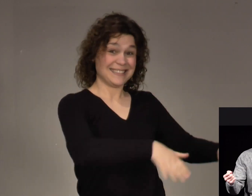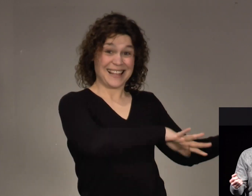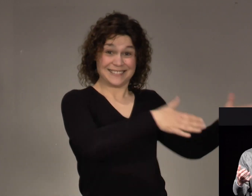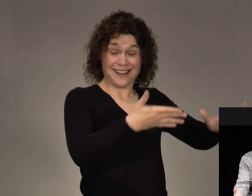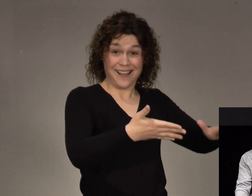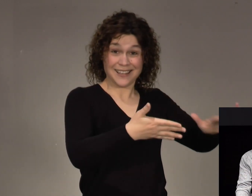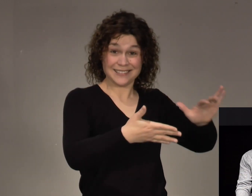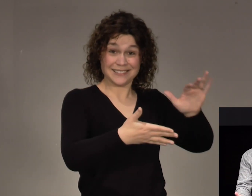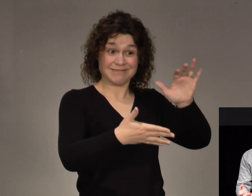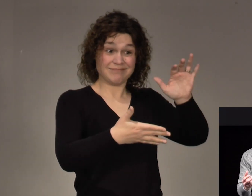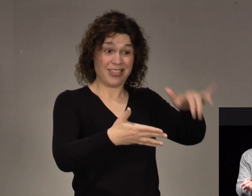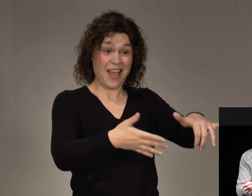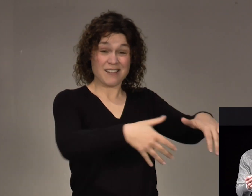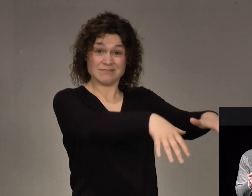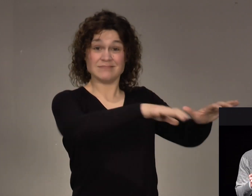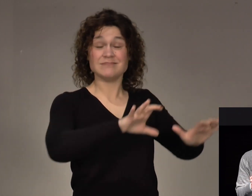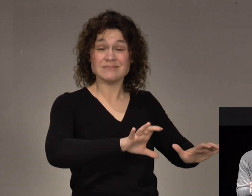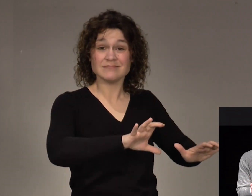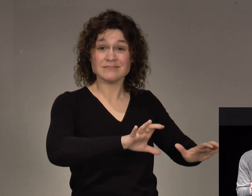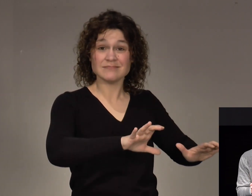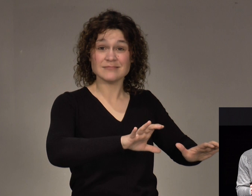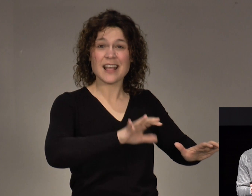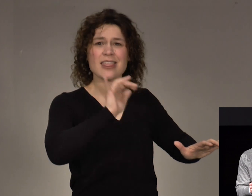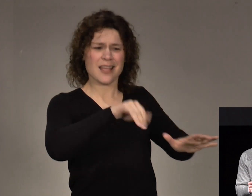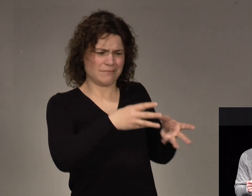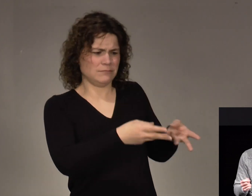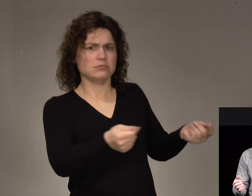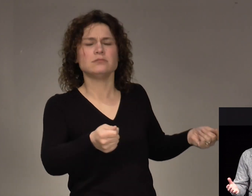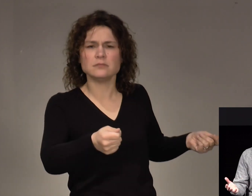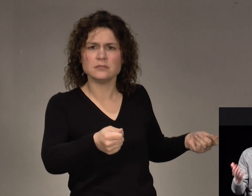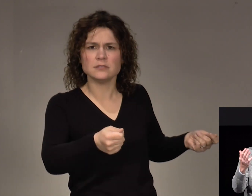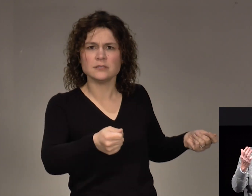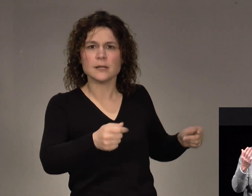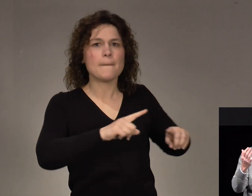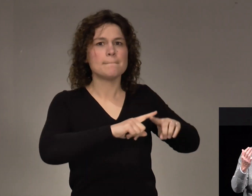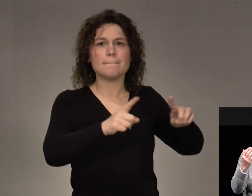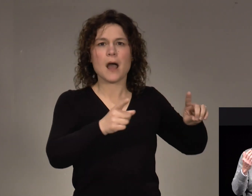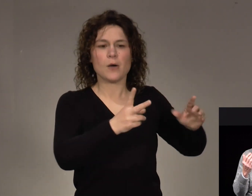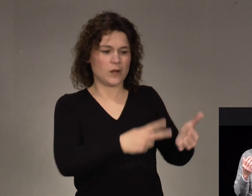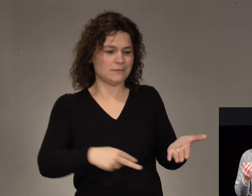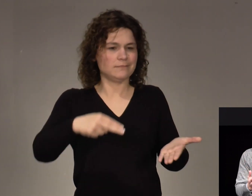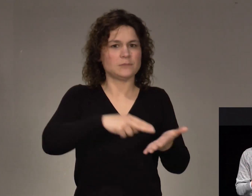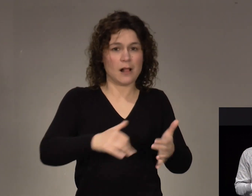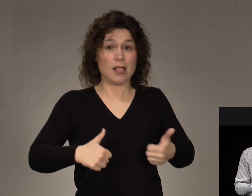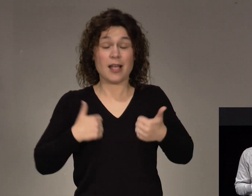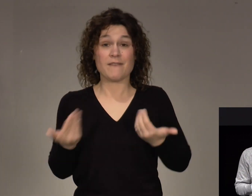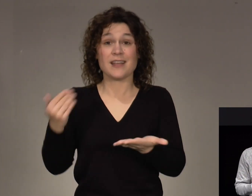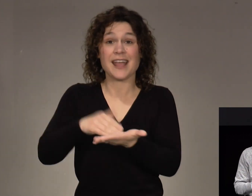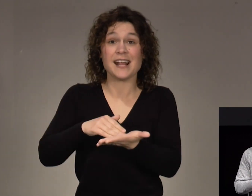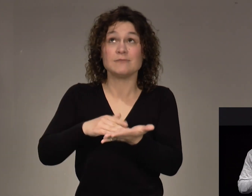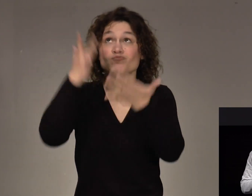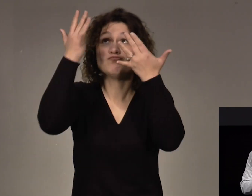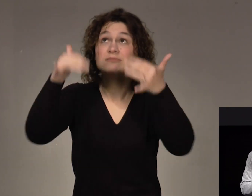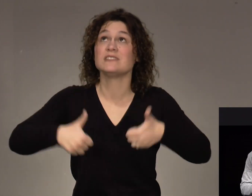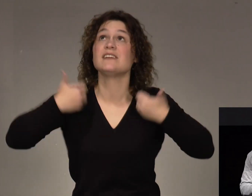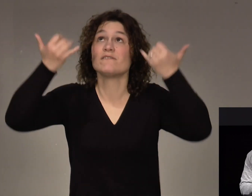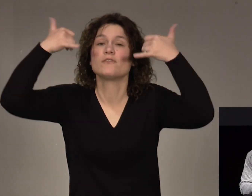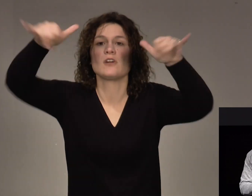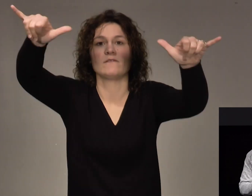is sown--it's sown perishable but what is raised is imperishable! It is sown in